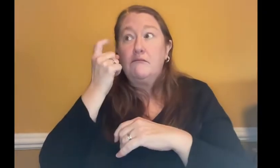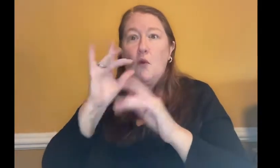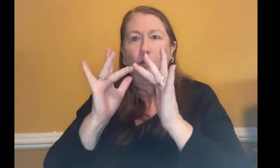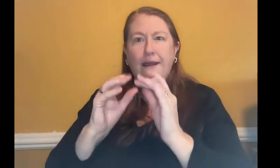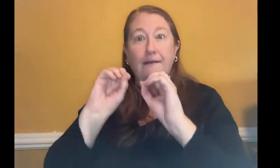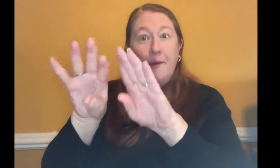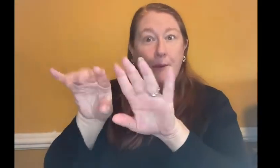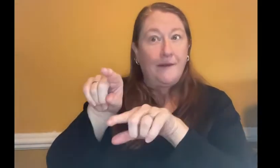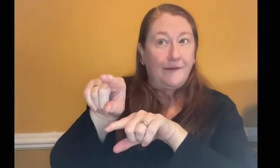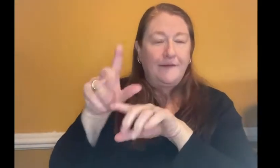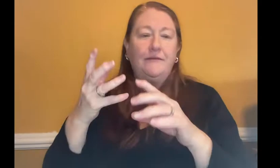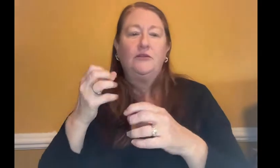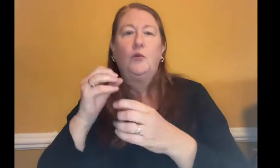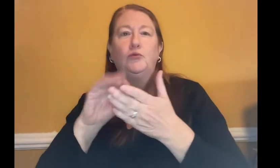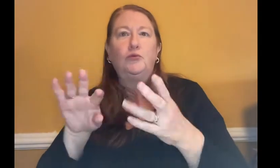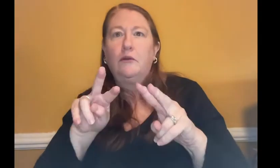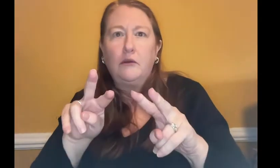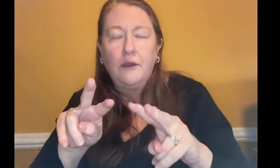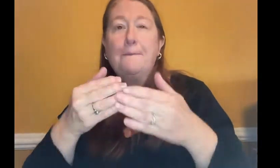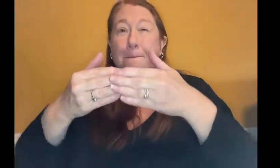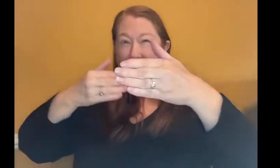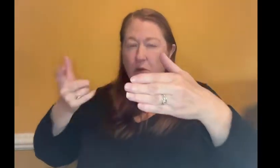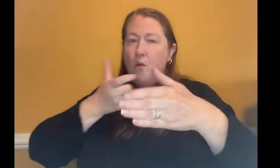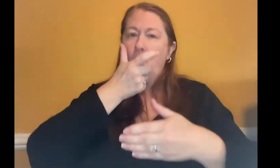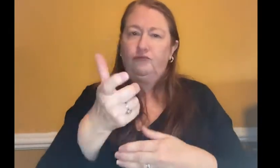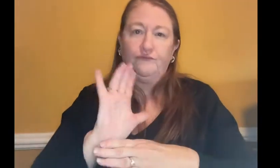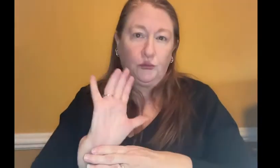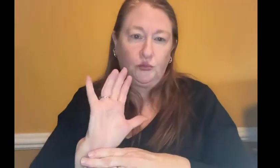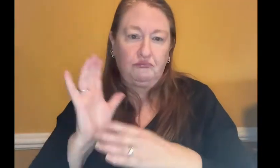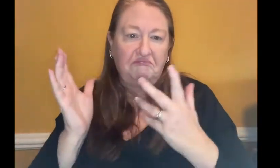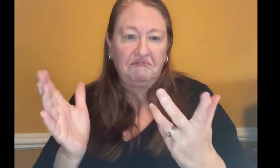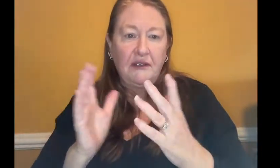It is posted online before the student watches the video.